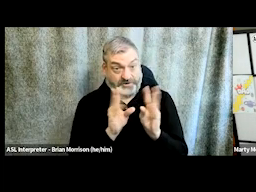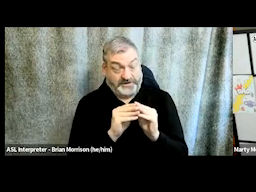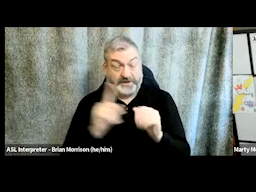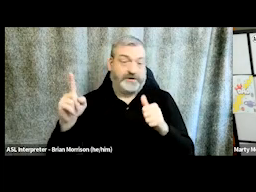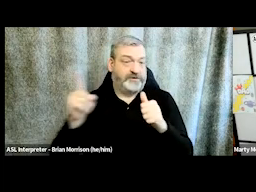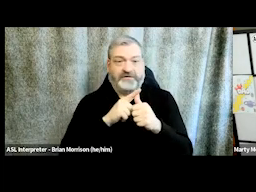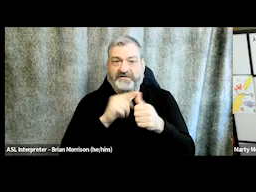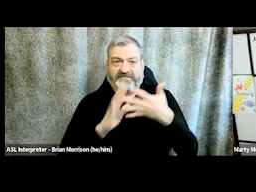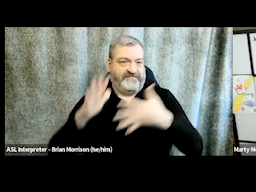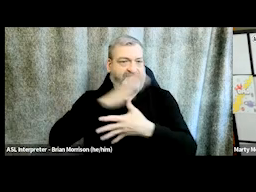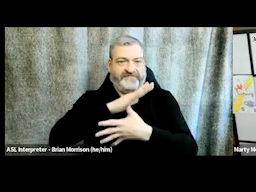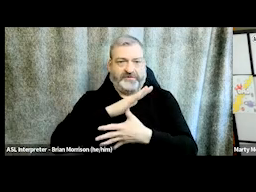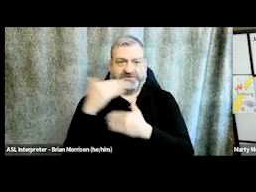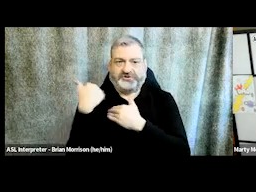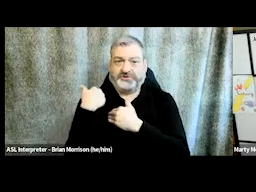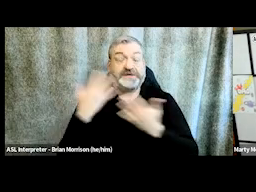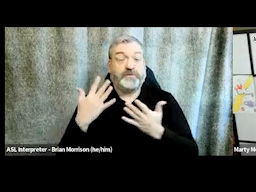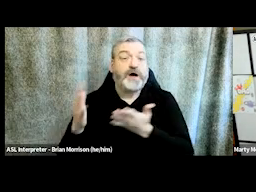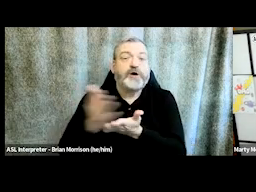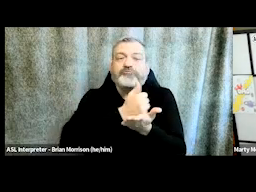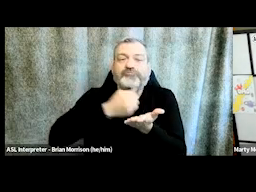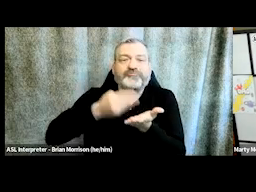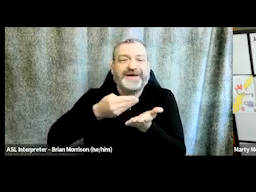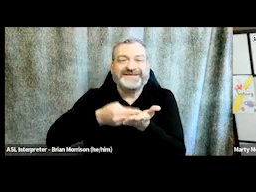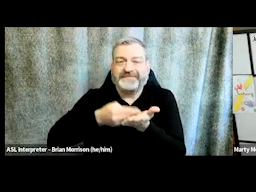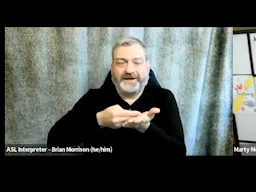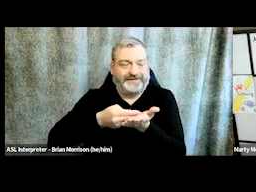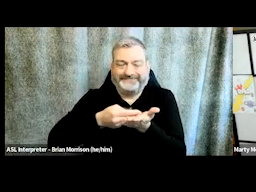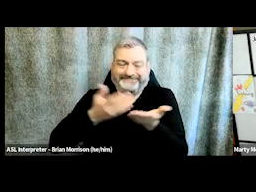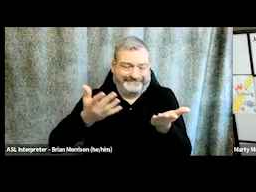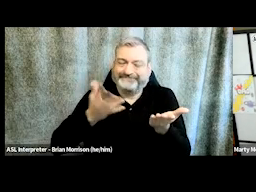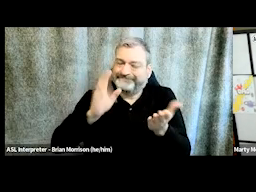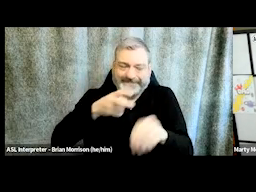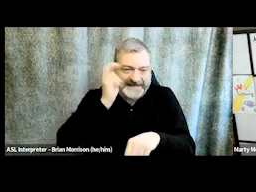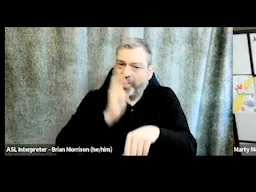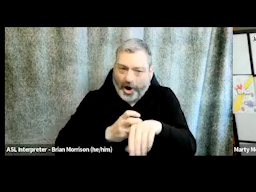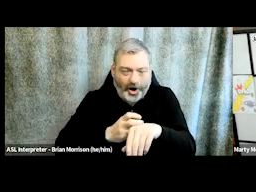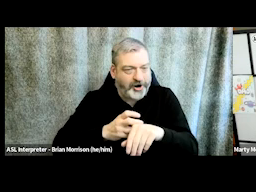It's a hard fact, and it's something that I just need to drive into every group that I talk to that if you're a board member,